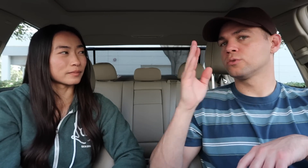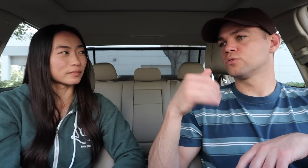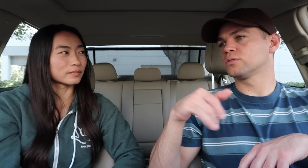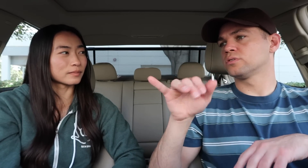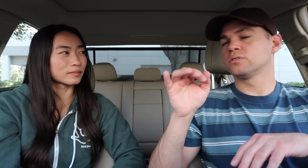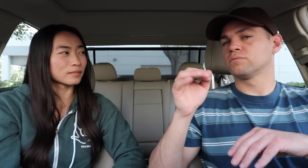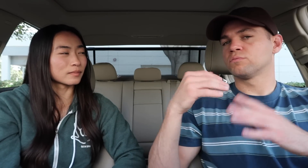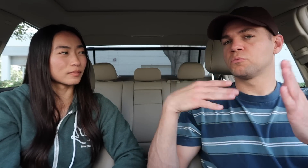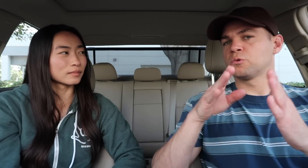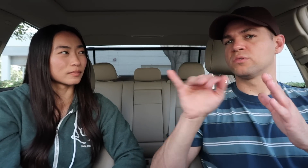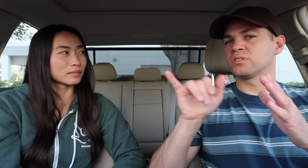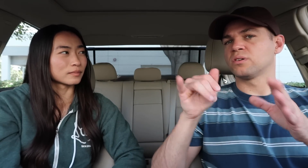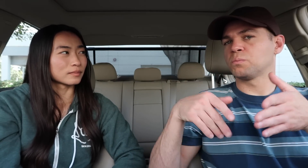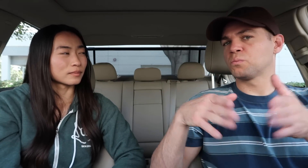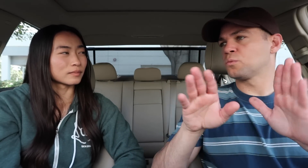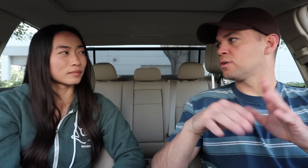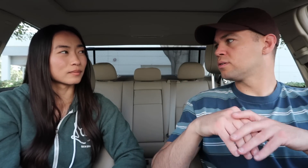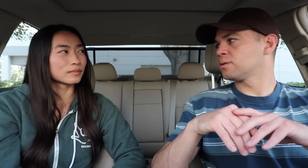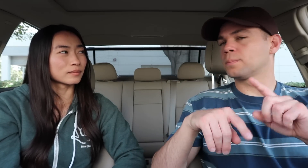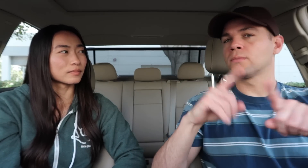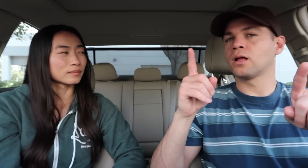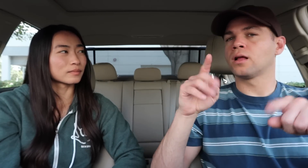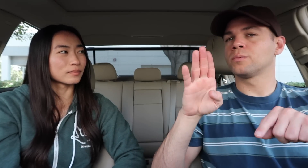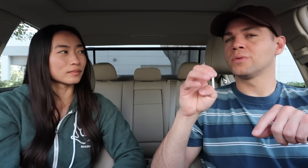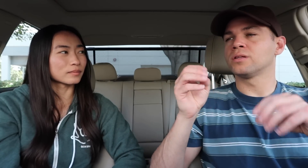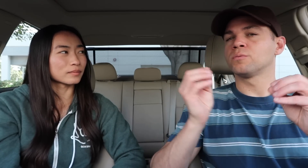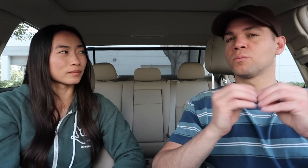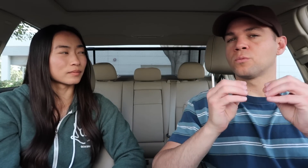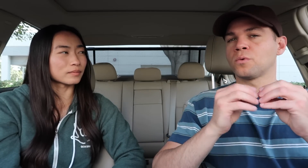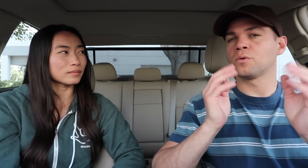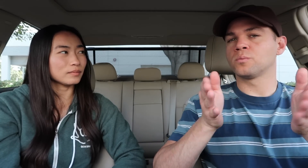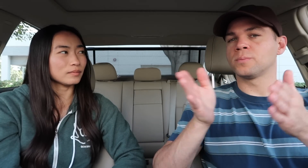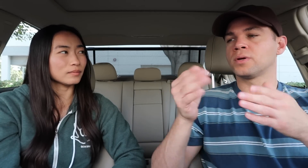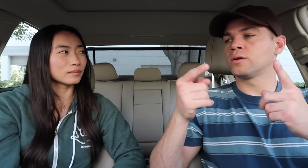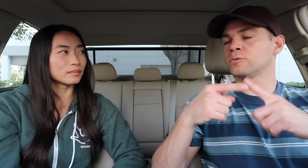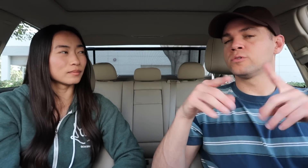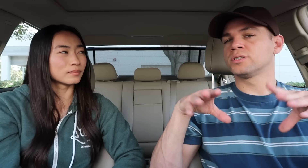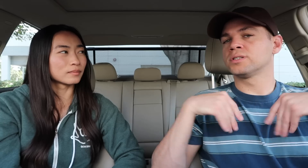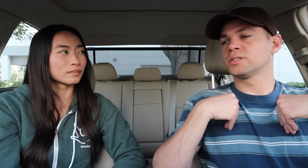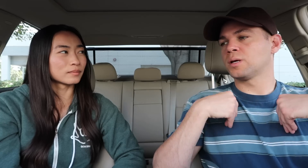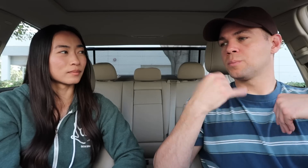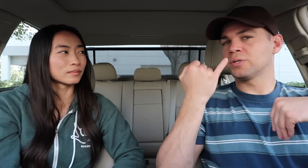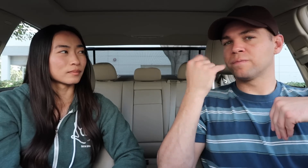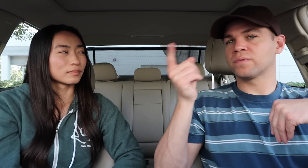I would still approach them the same way but be more prepared to accept